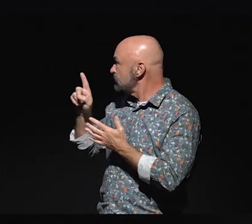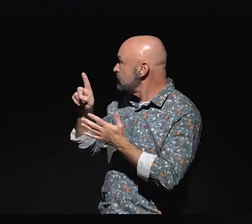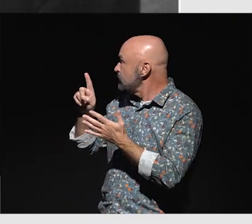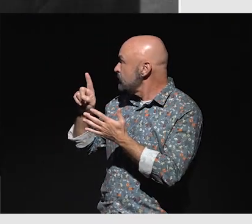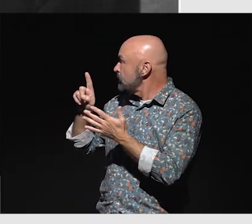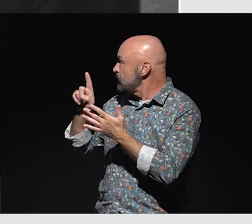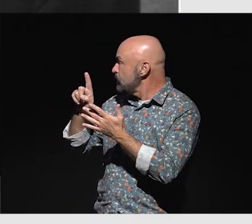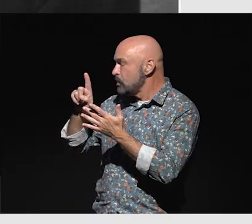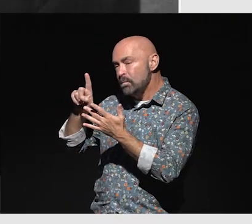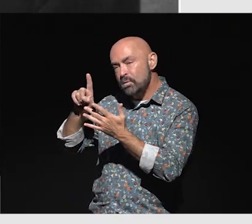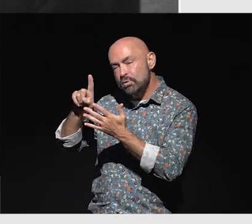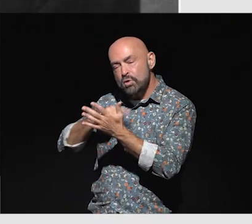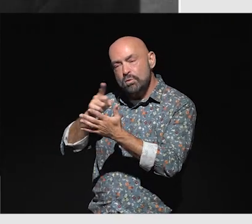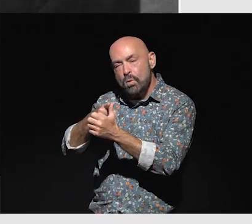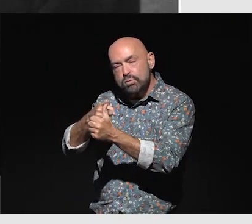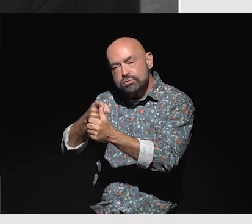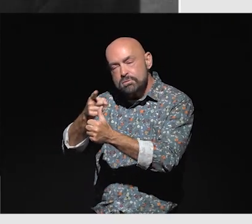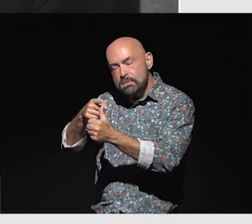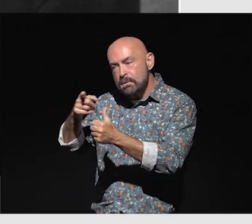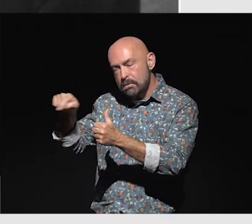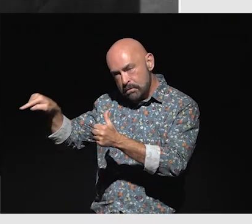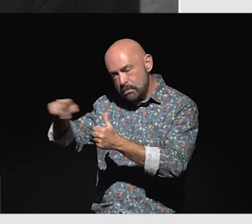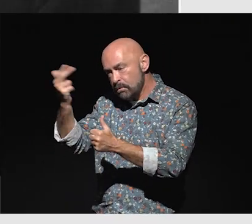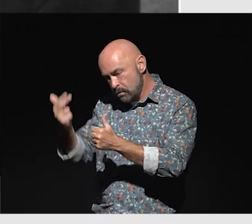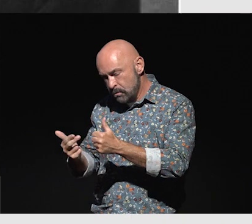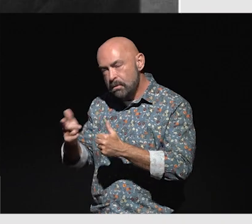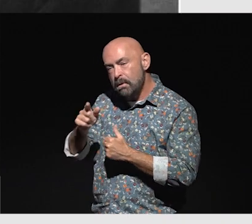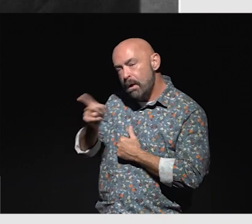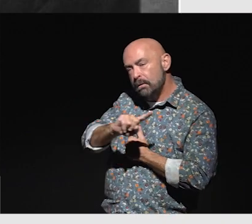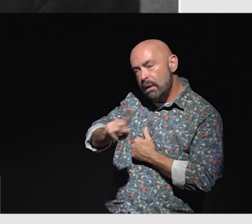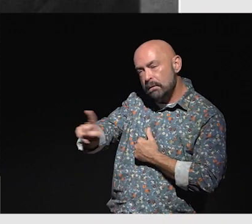a man born in the later years of the 18th century